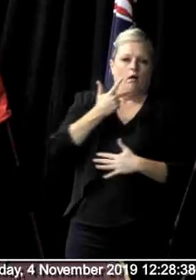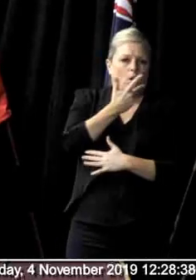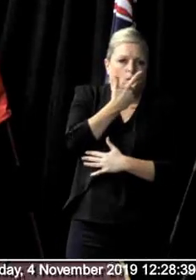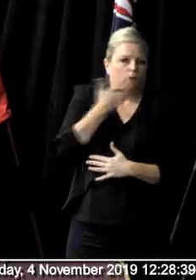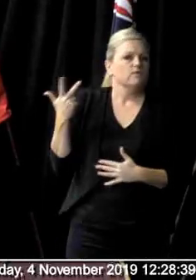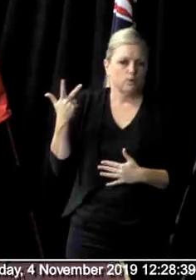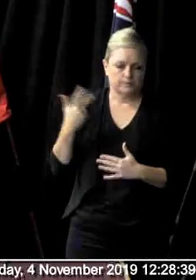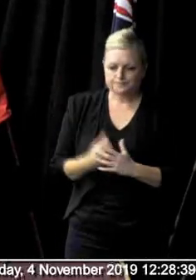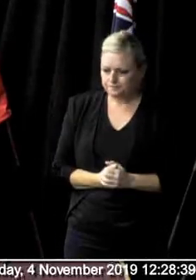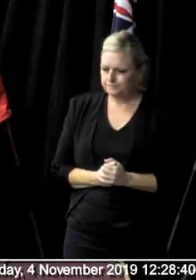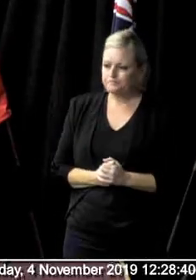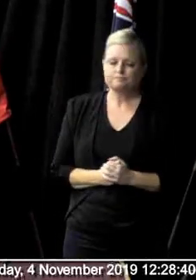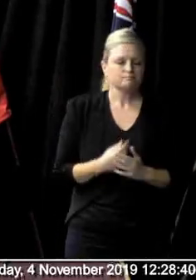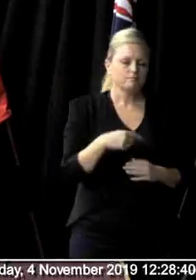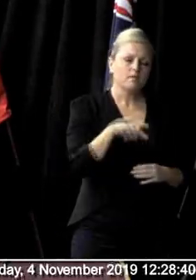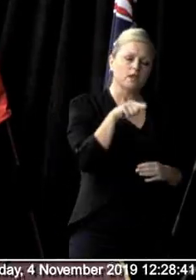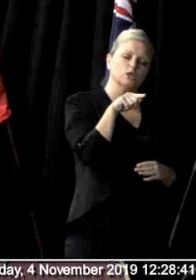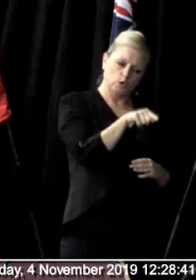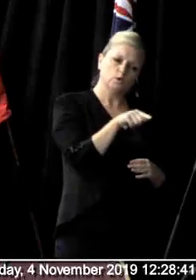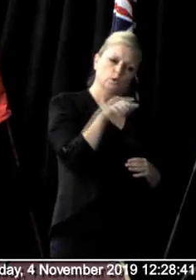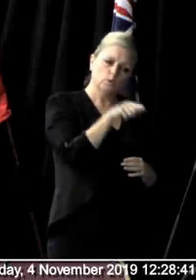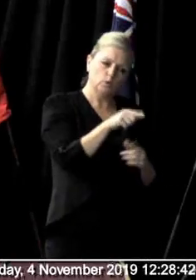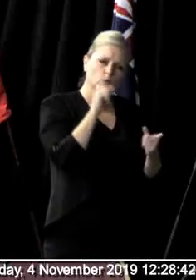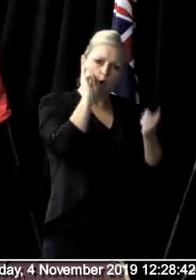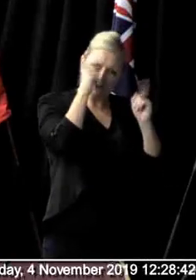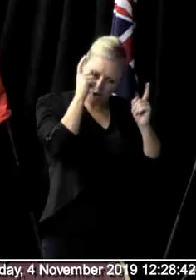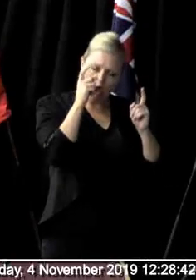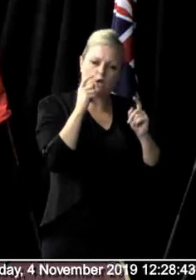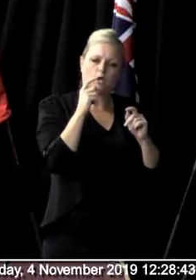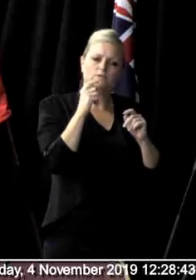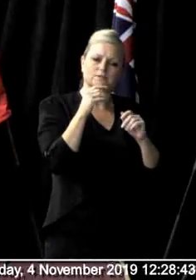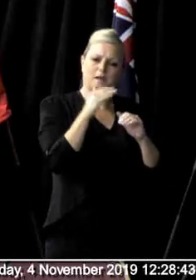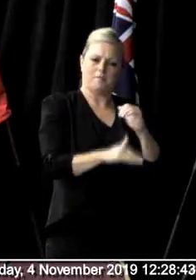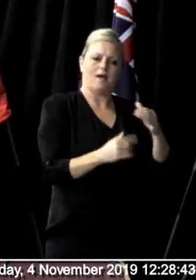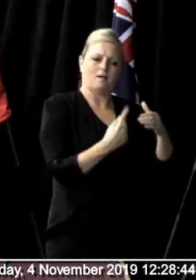So your concern was, in addition to the segregation occurring,